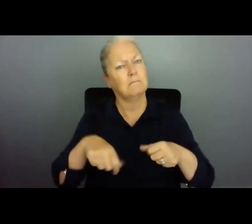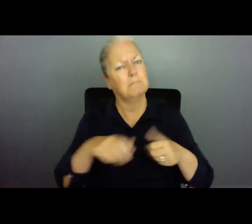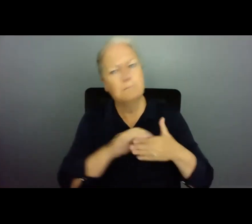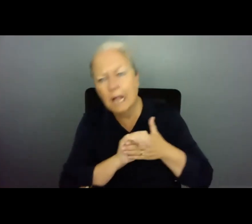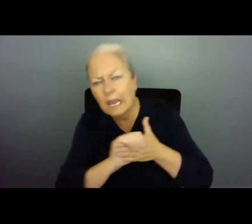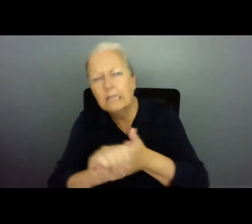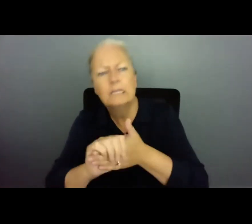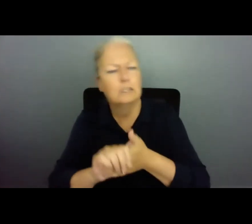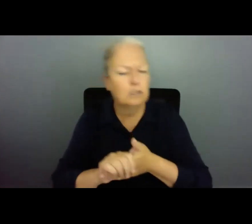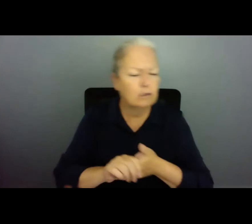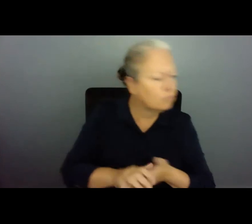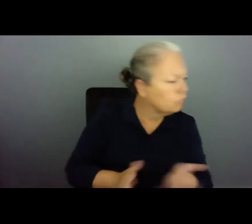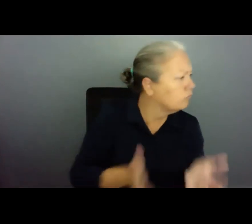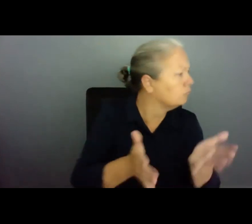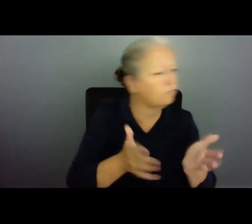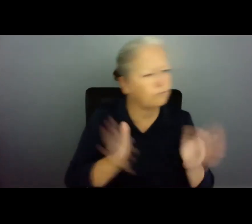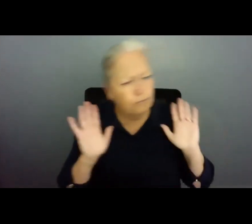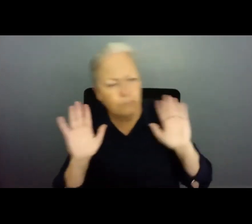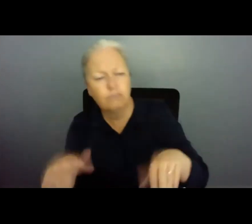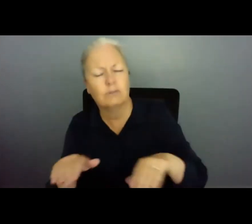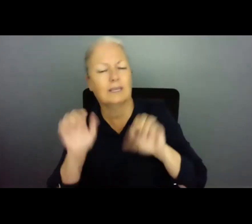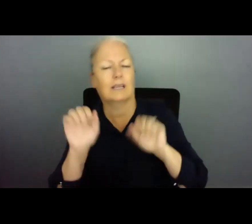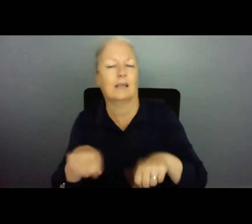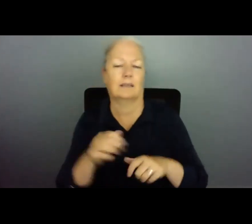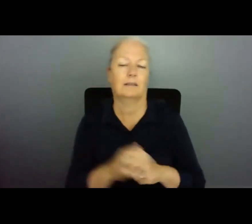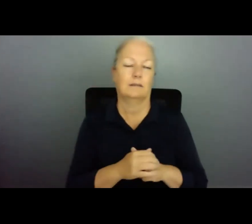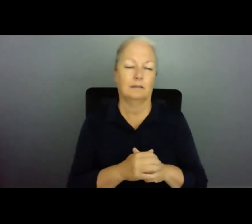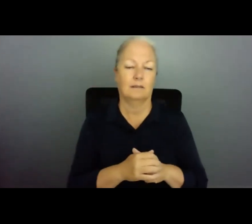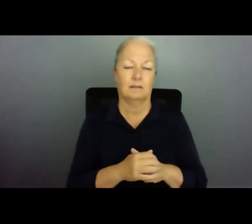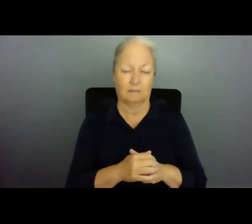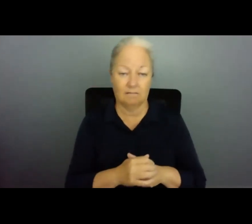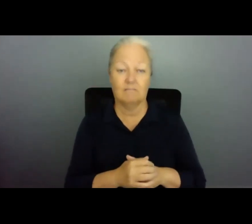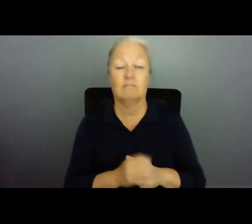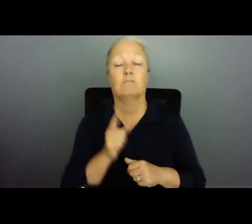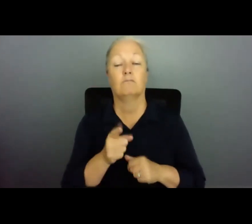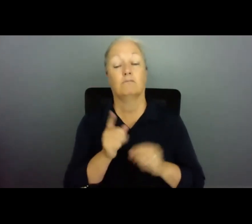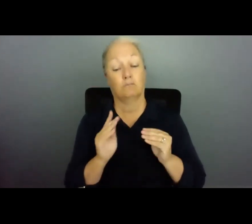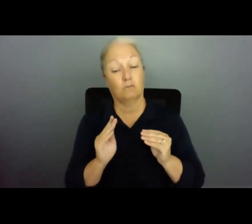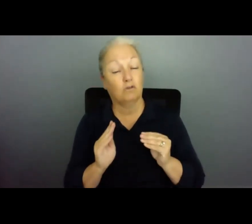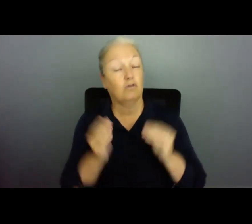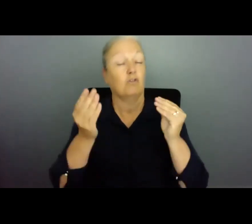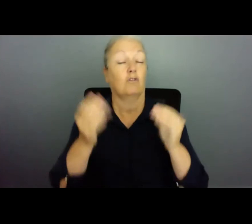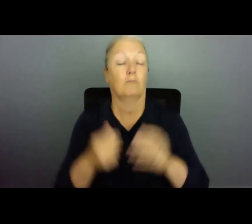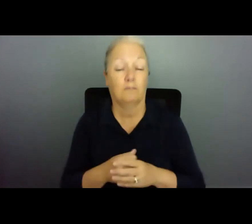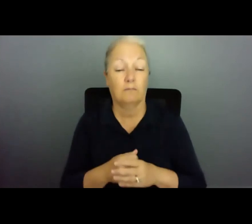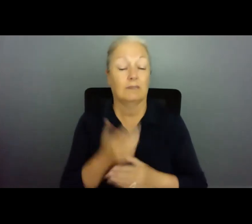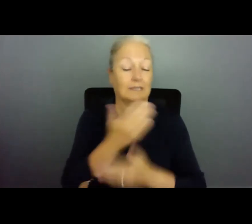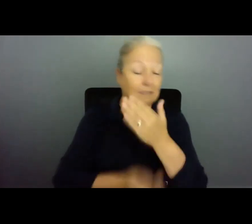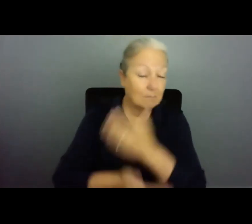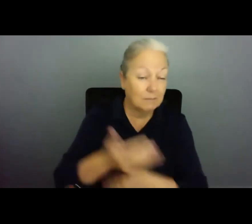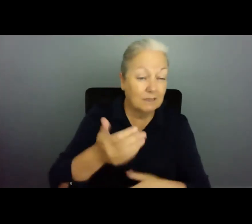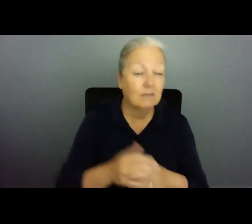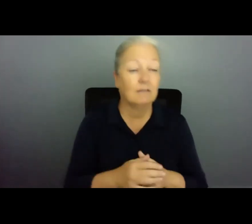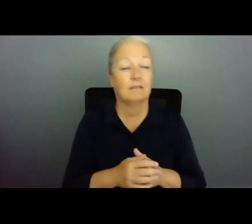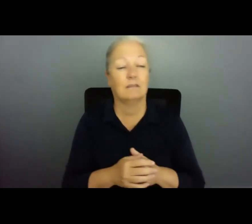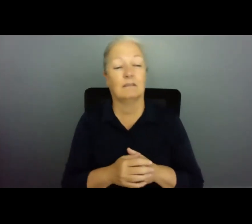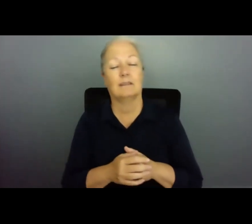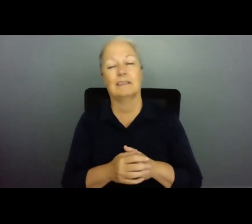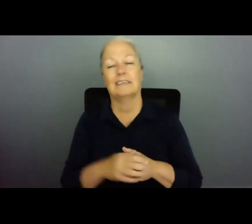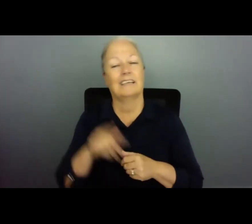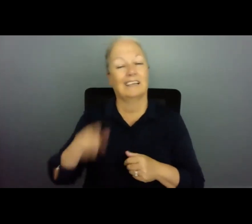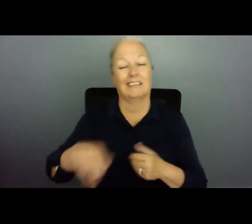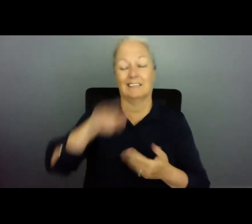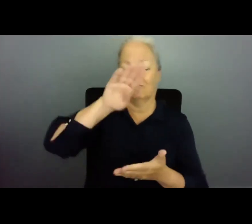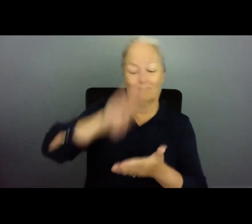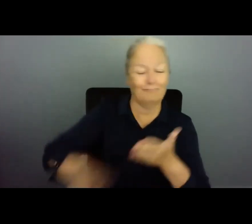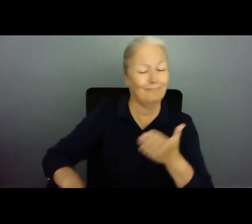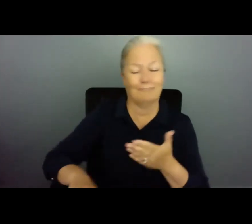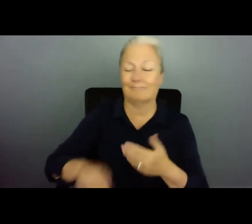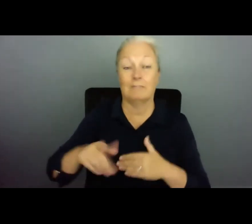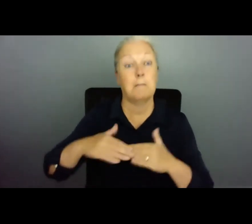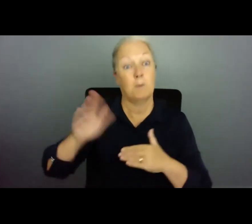disabilities are even more marginalized and under estimated because people think we are not capable